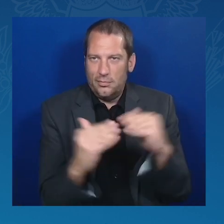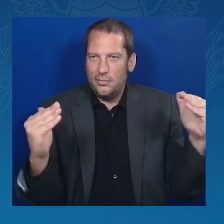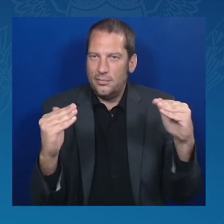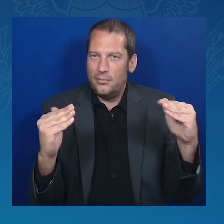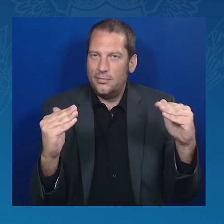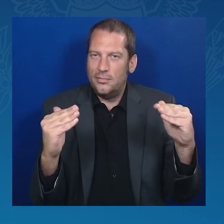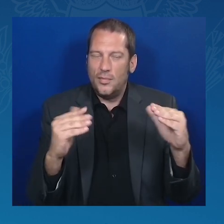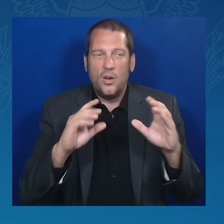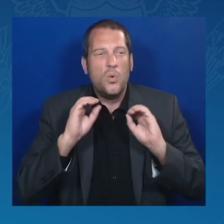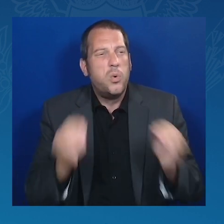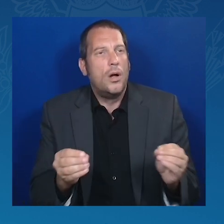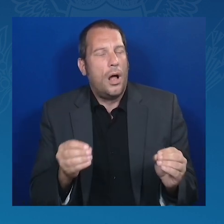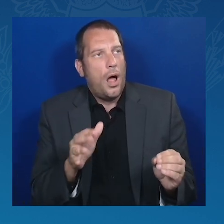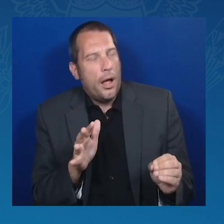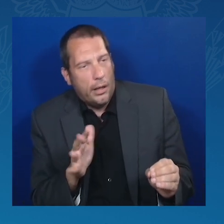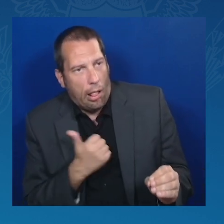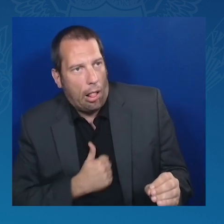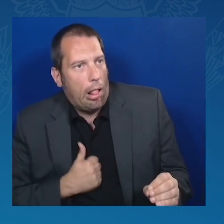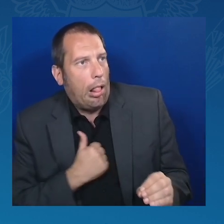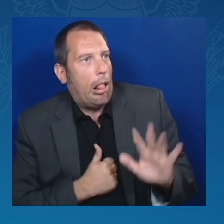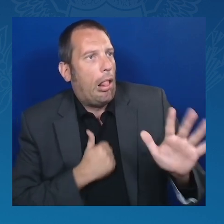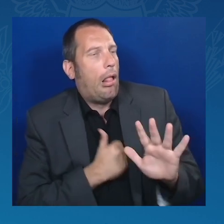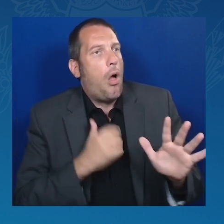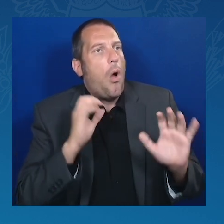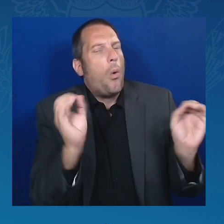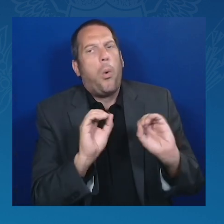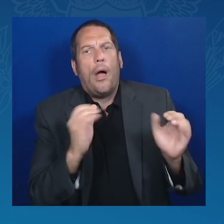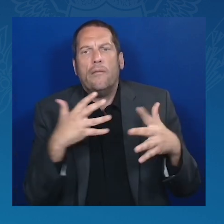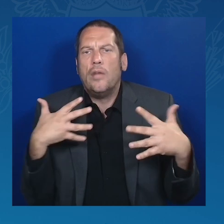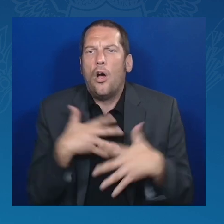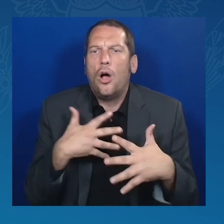and nobody can take that away from you. Okay? I love you. Okay.